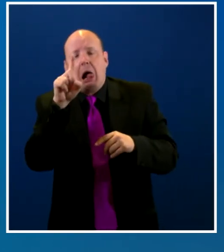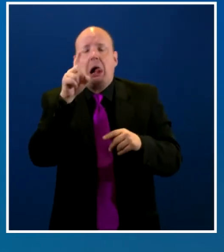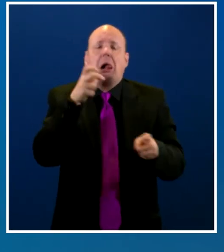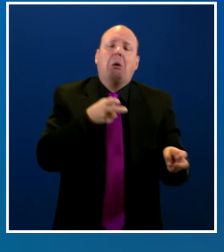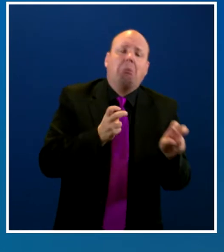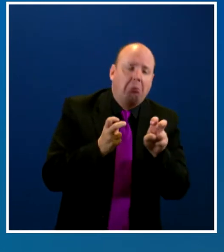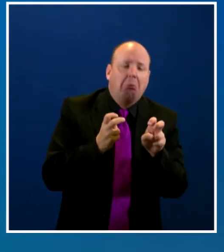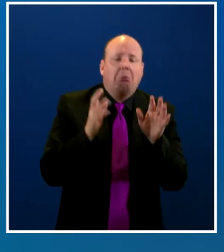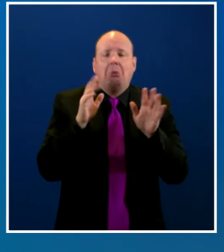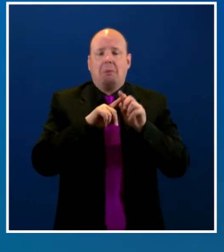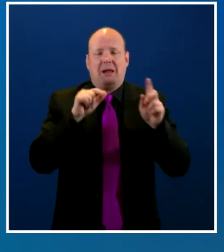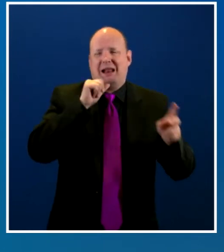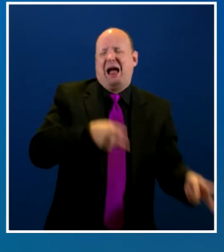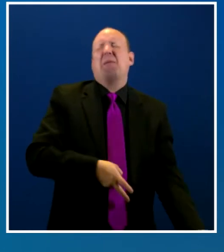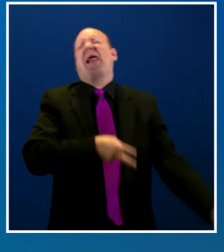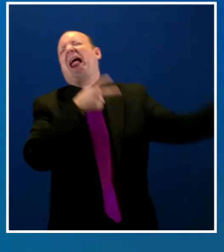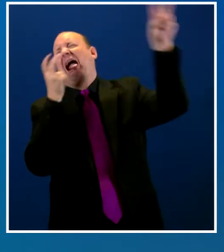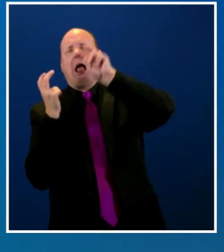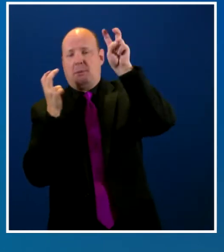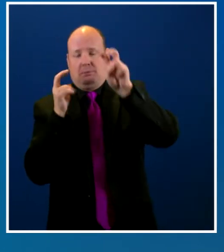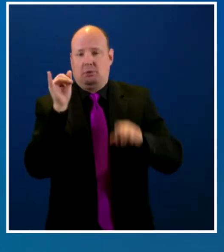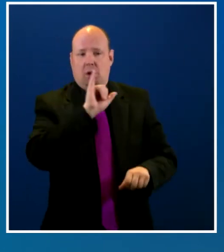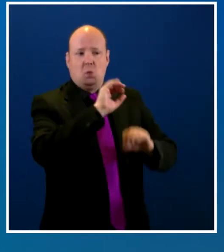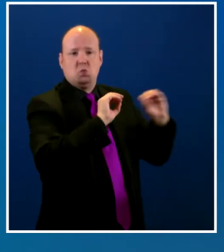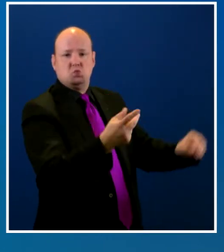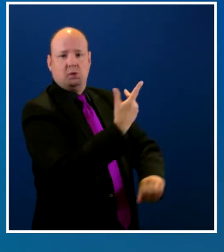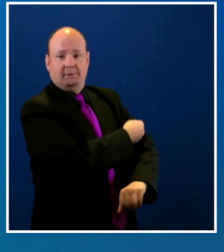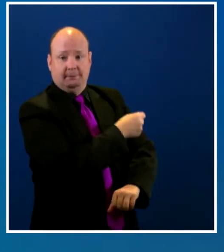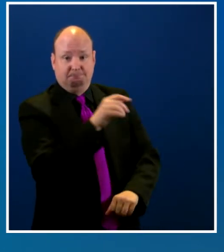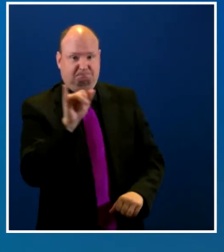The CDC recommends that all people 12 and older who have